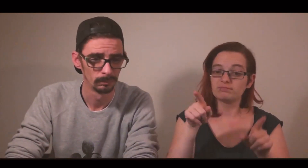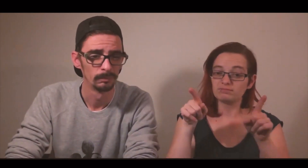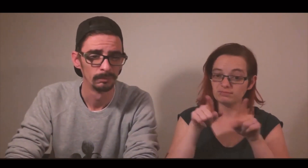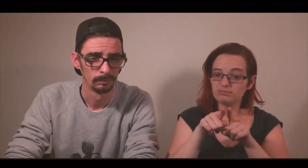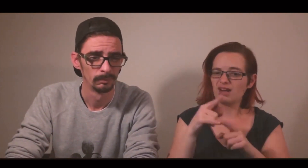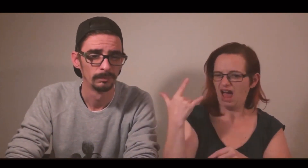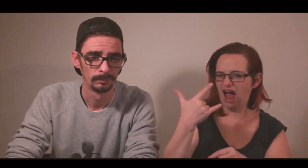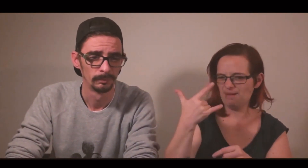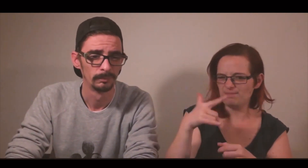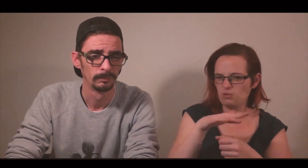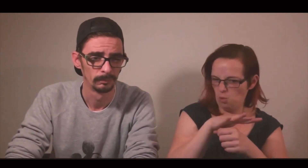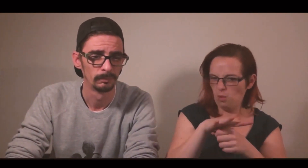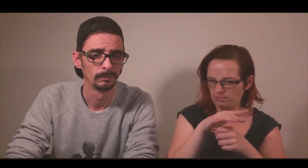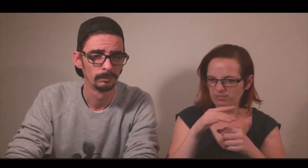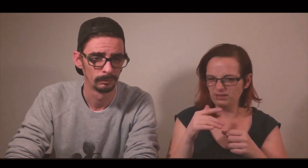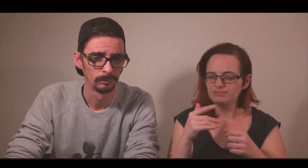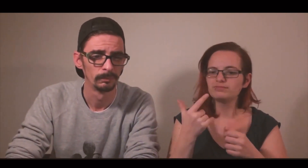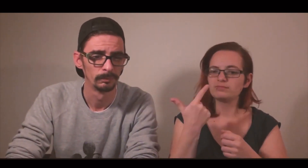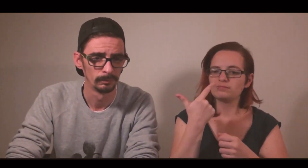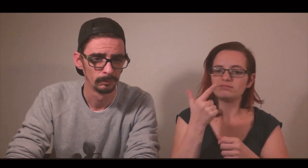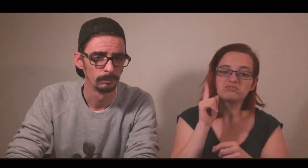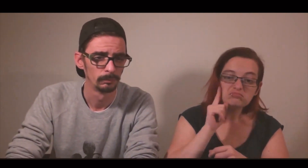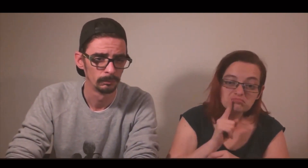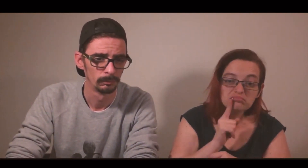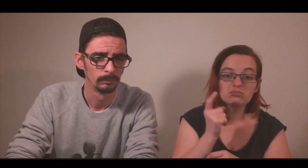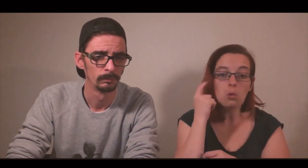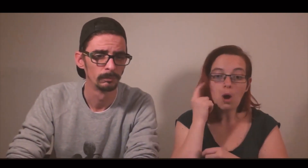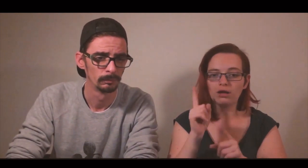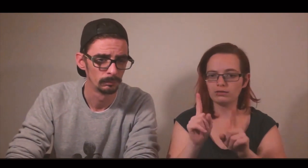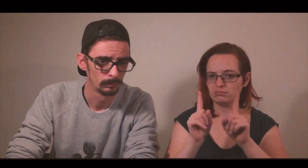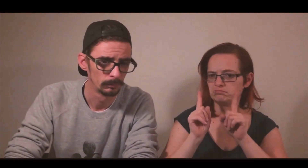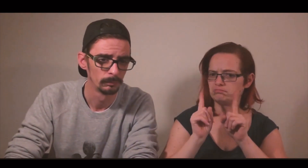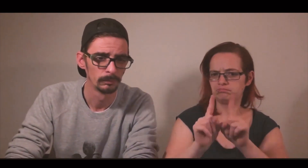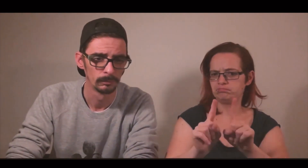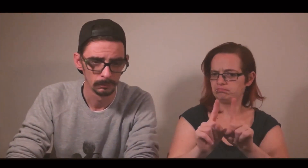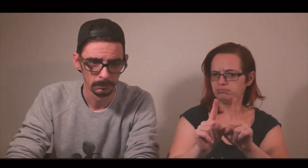His genre is hip hop. He appears as a deaf person with hearing musicians.